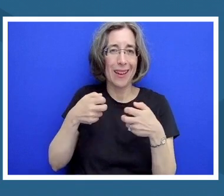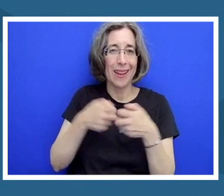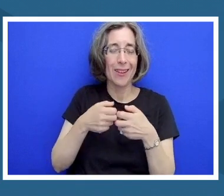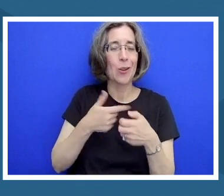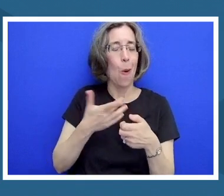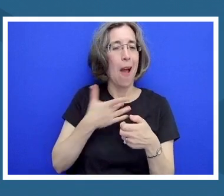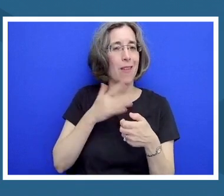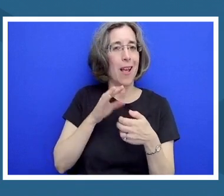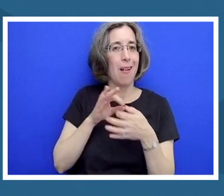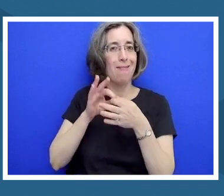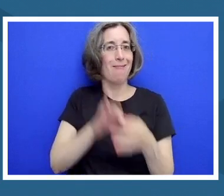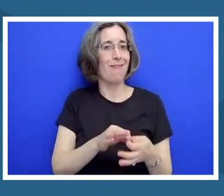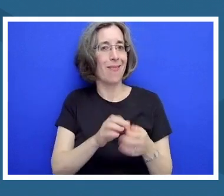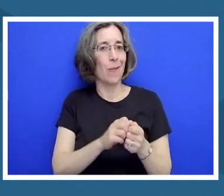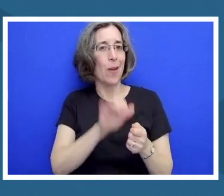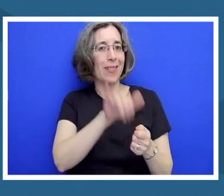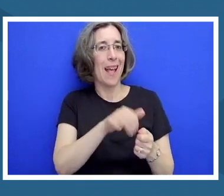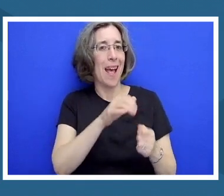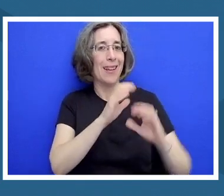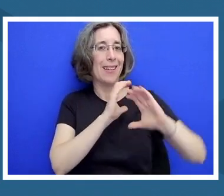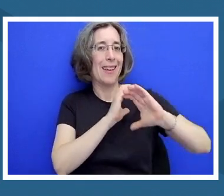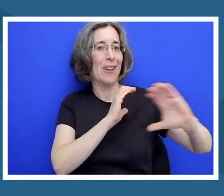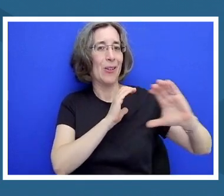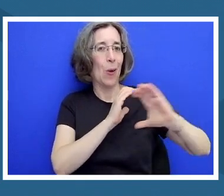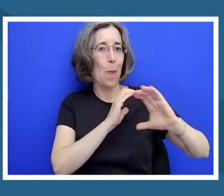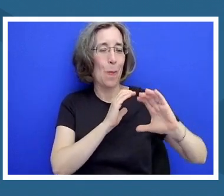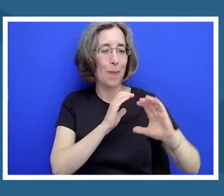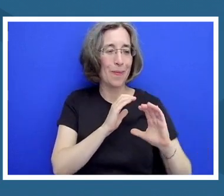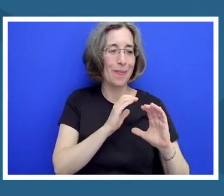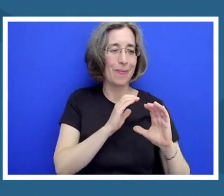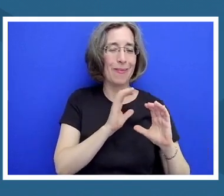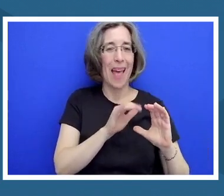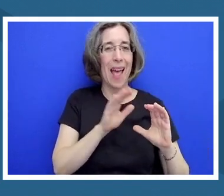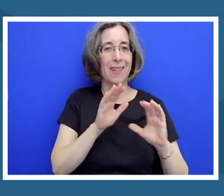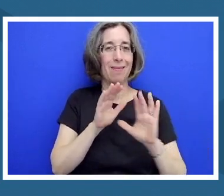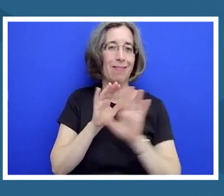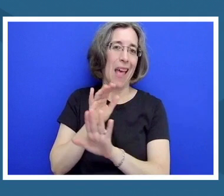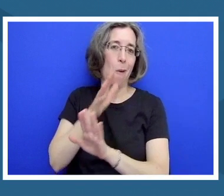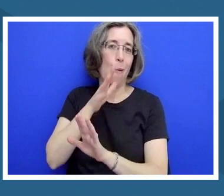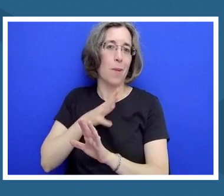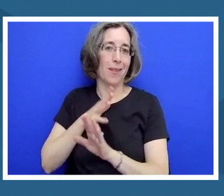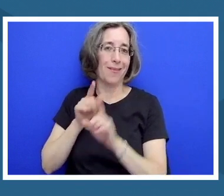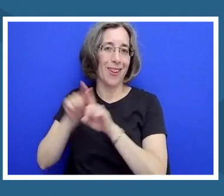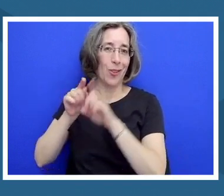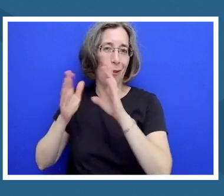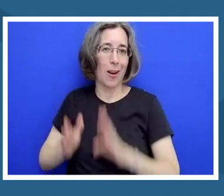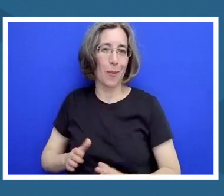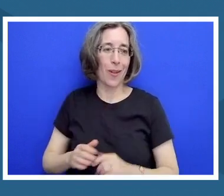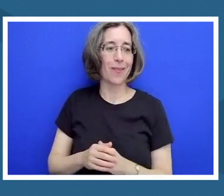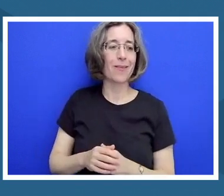micro observatory telescope and that particular astronomer